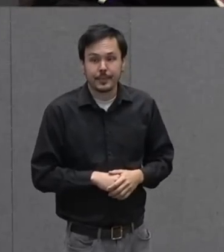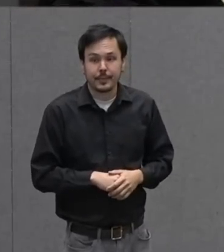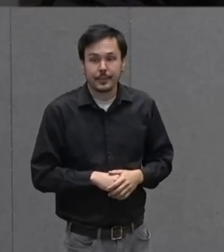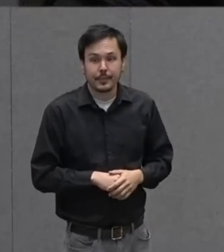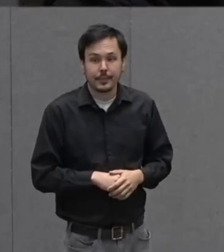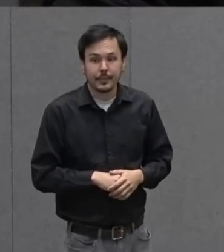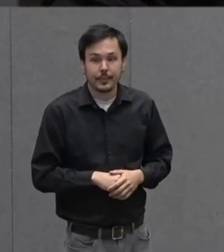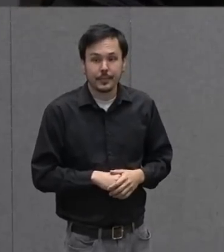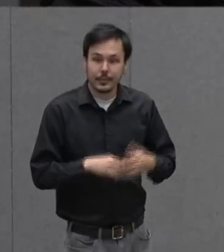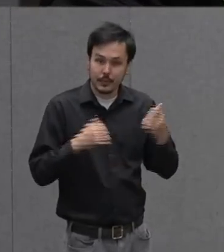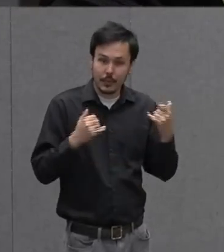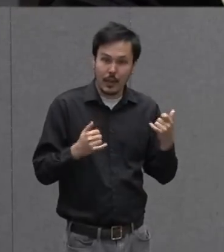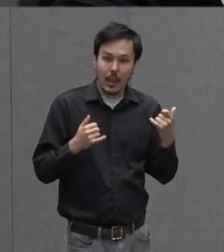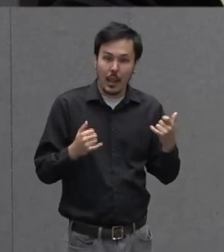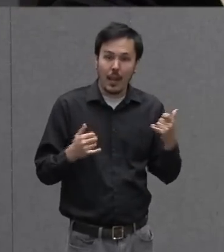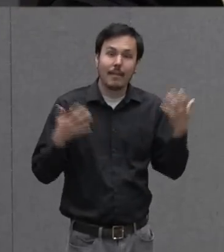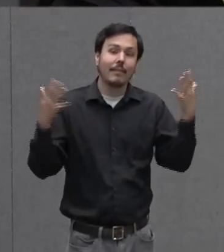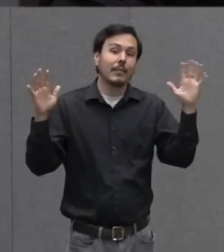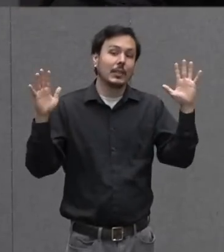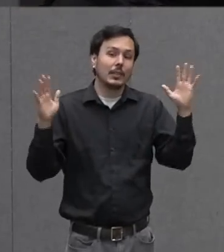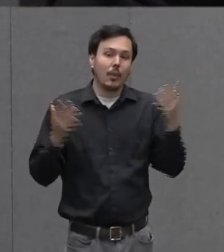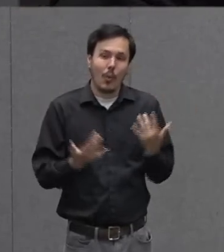And now they wait for the bus to go home.